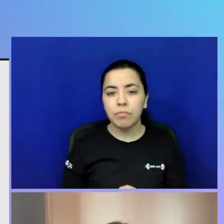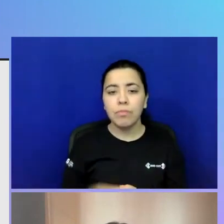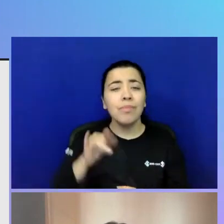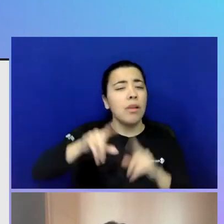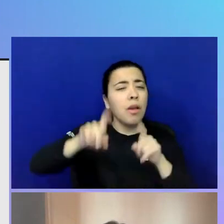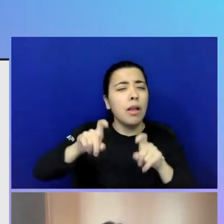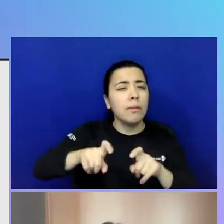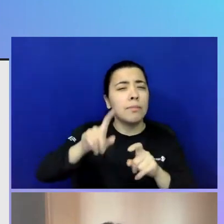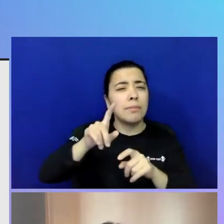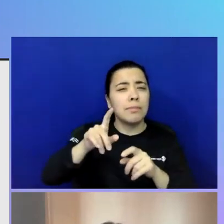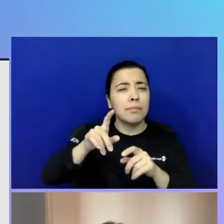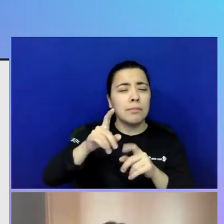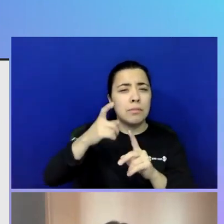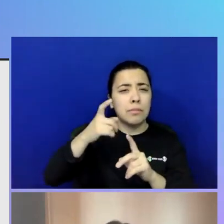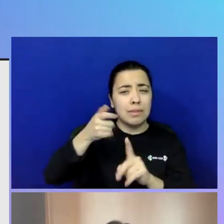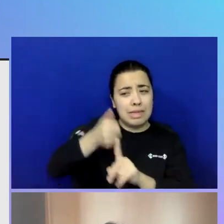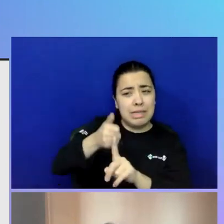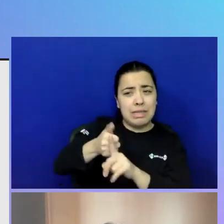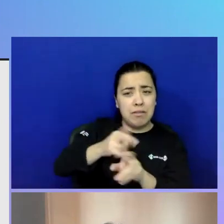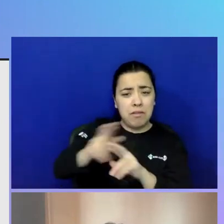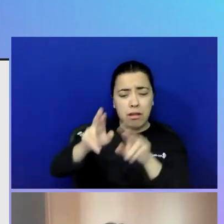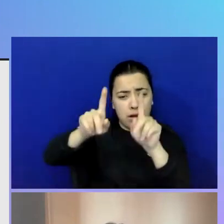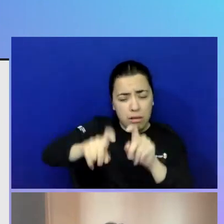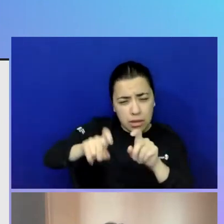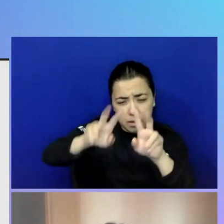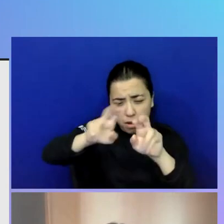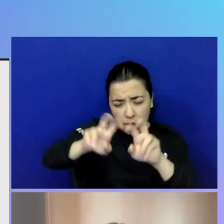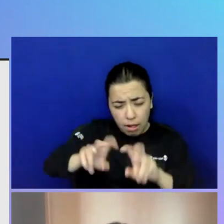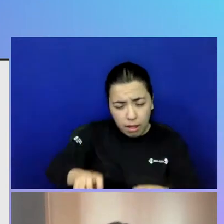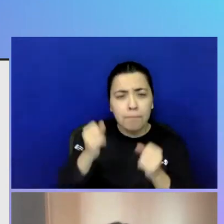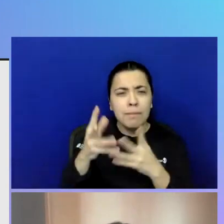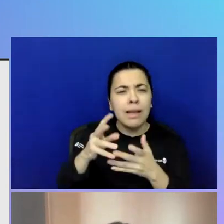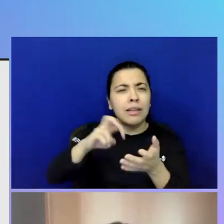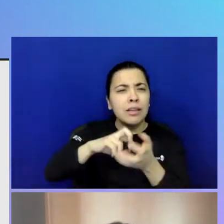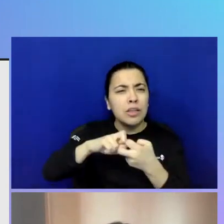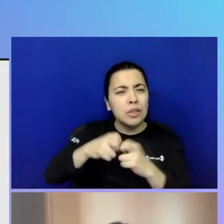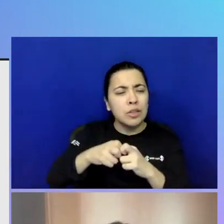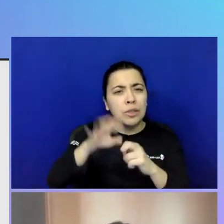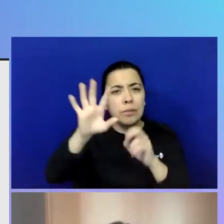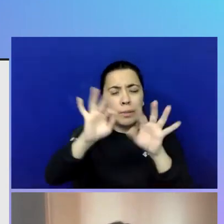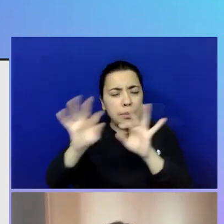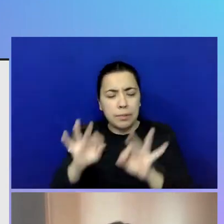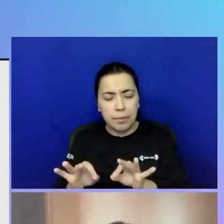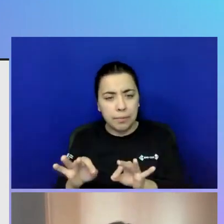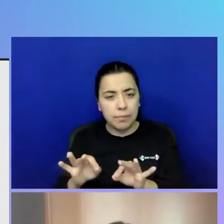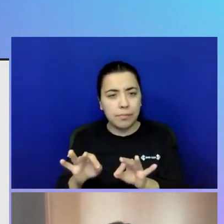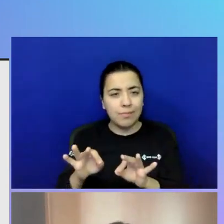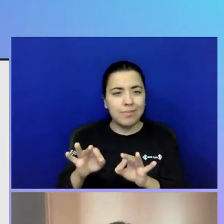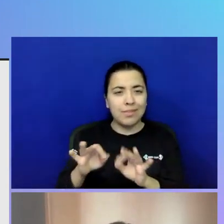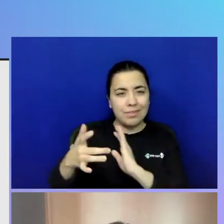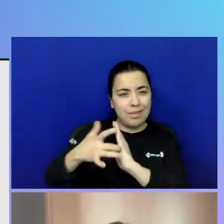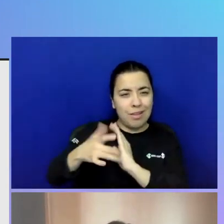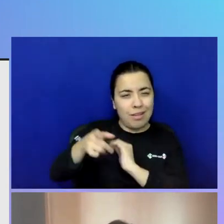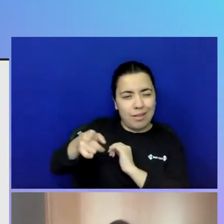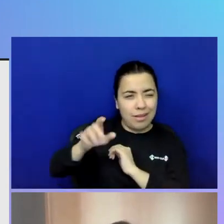can catch many issues. We also performed manual testing of our existing components to ensure that we were checking for focus